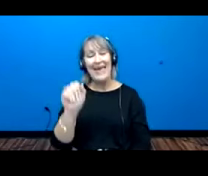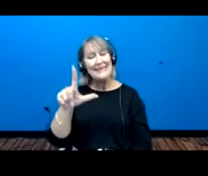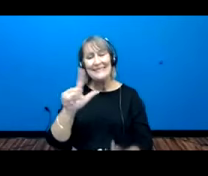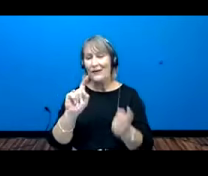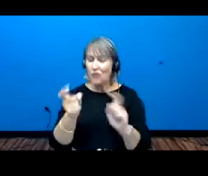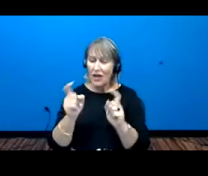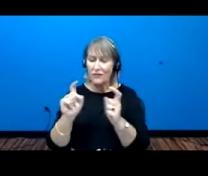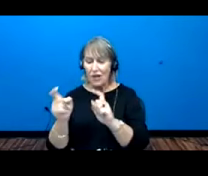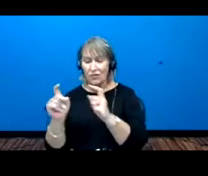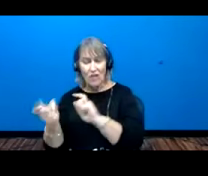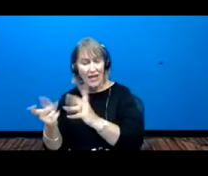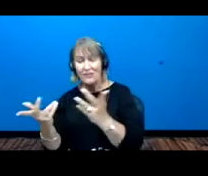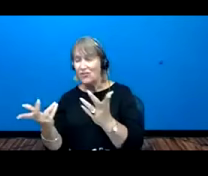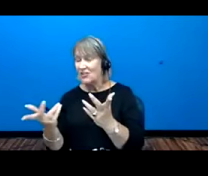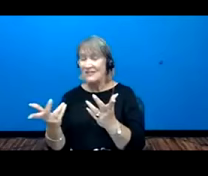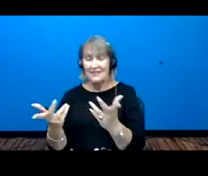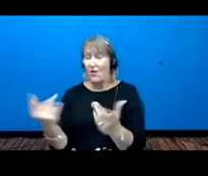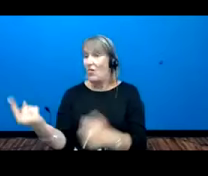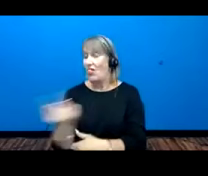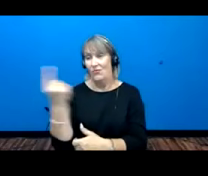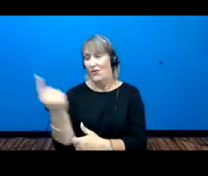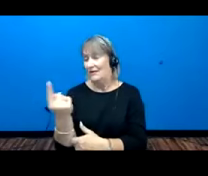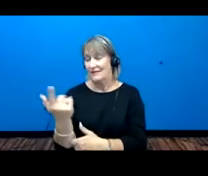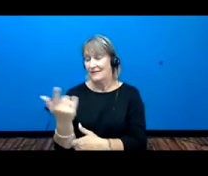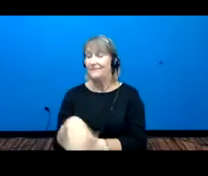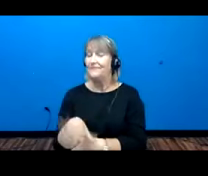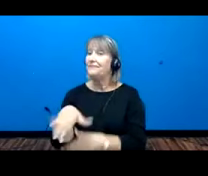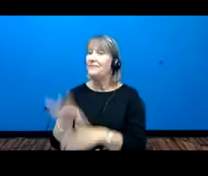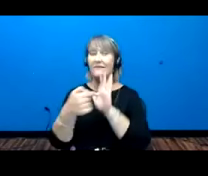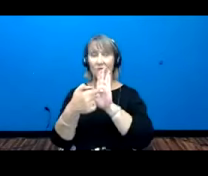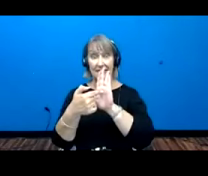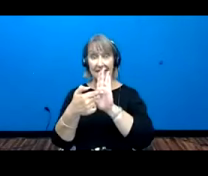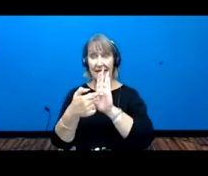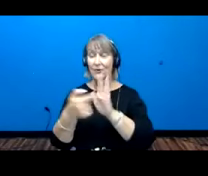It's a dynamic language. And for example, the sign for “COVID,”